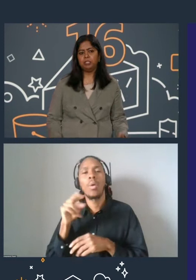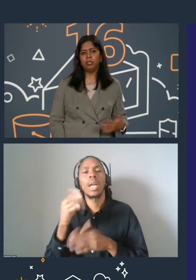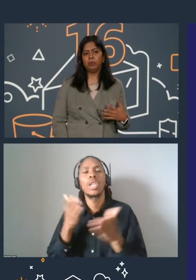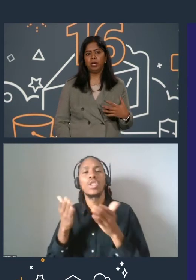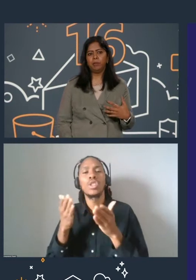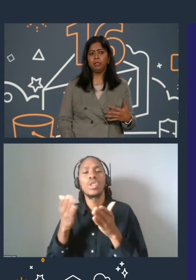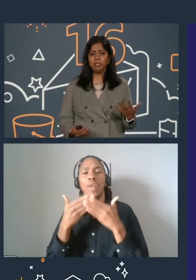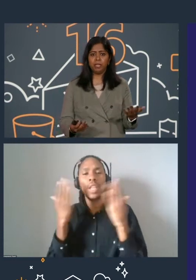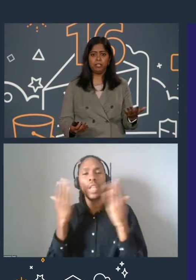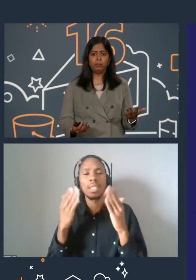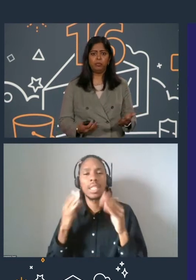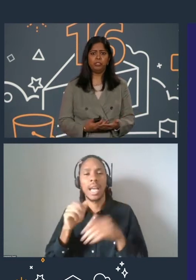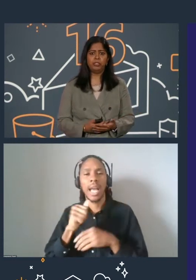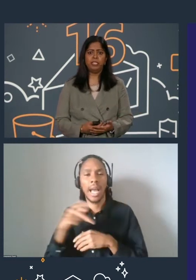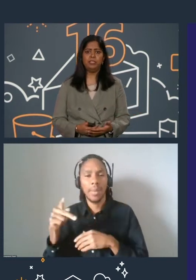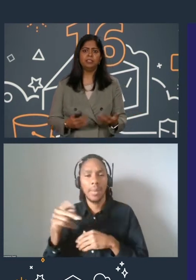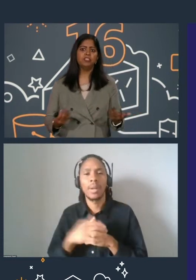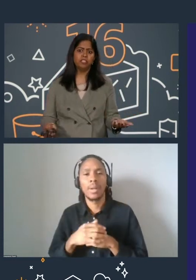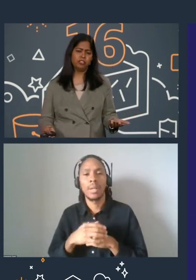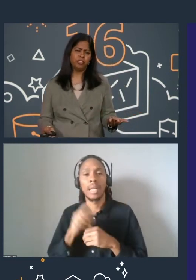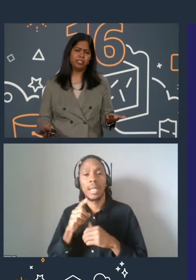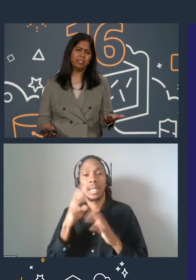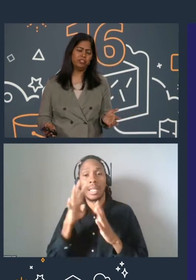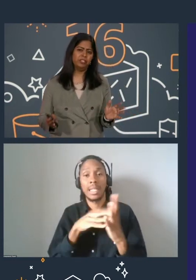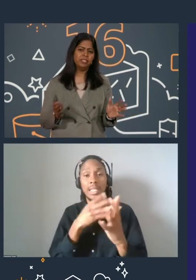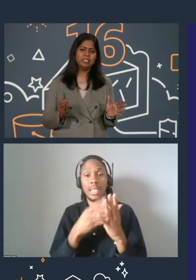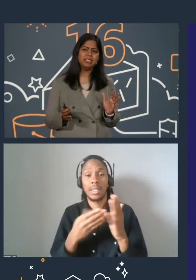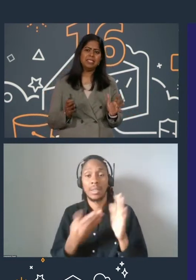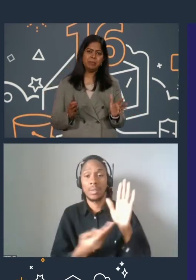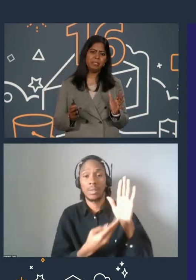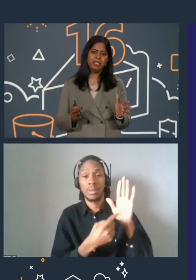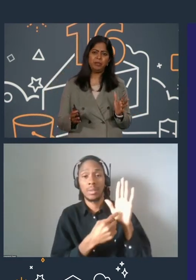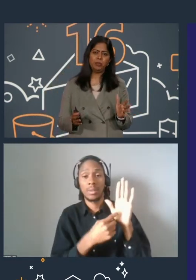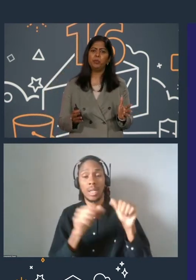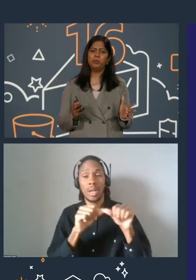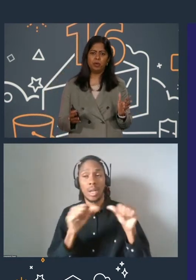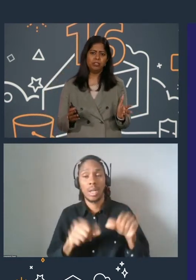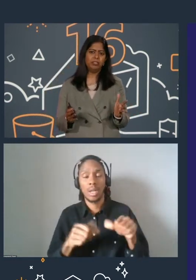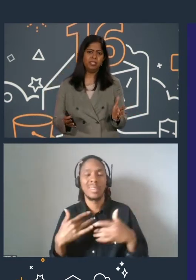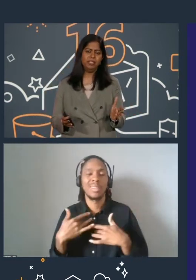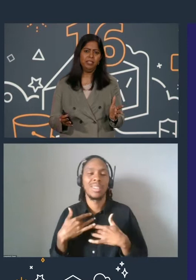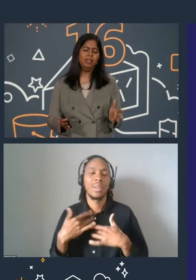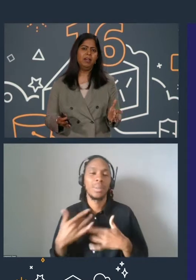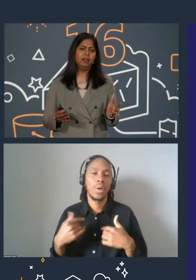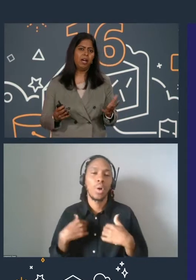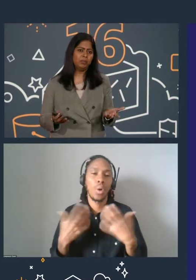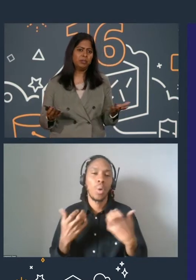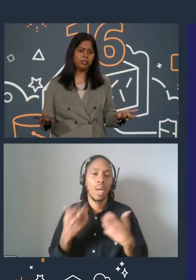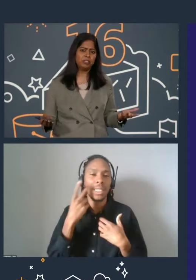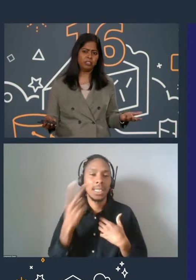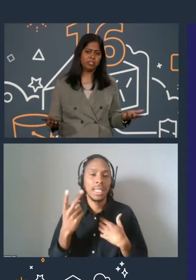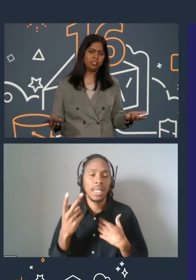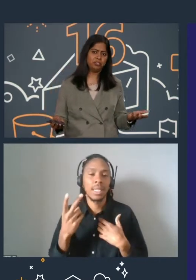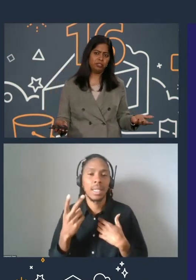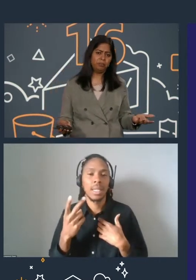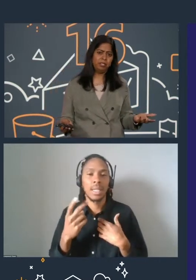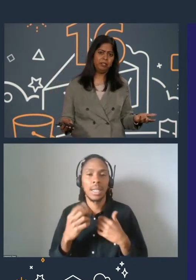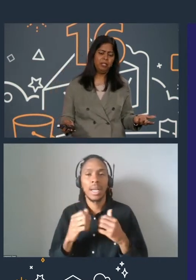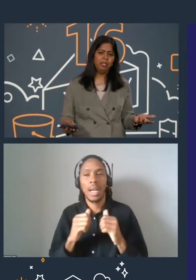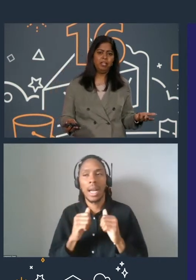So in this diagram, what you are seeing is a serverless architecture, and this is typically what we want to see how a serverless architecture should be.